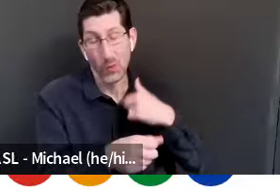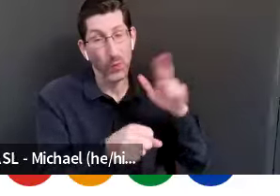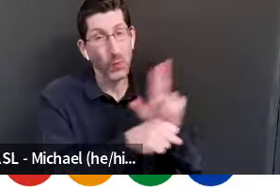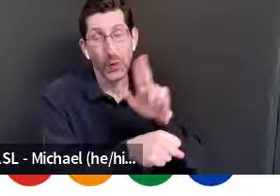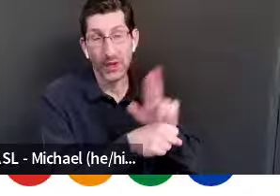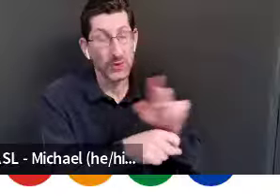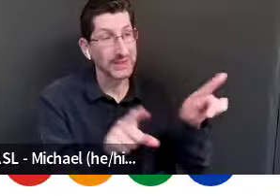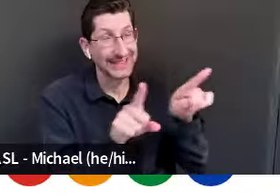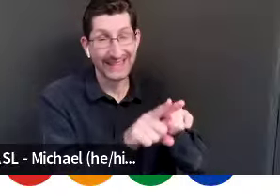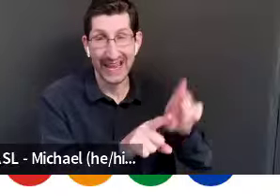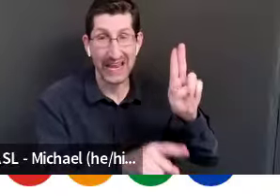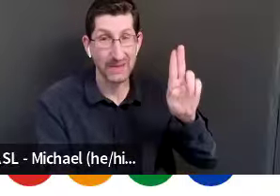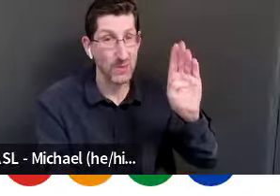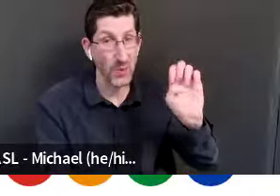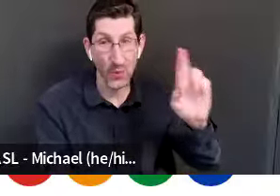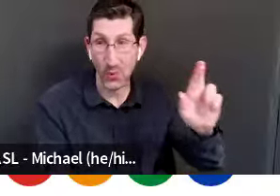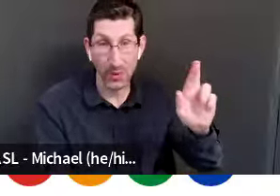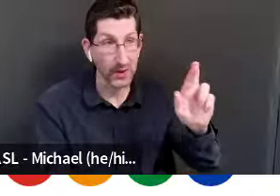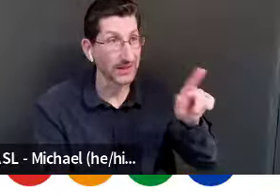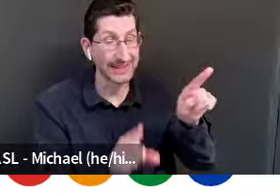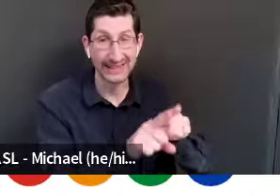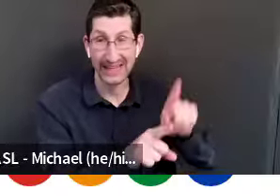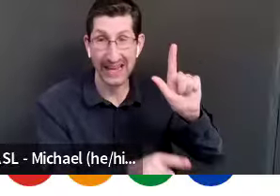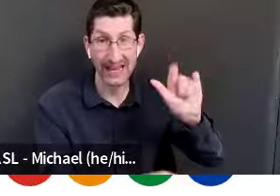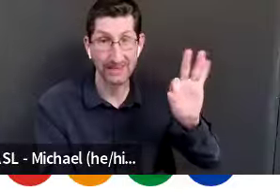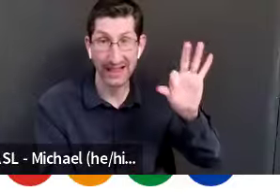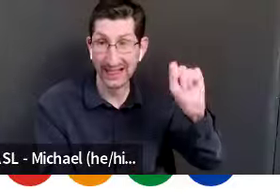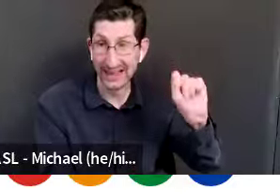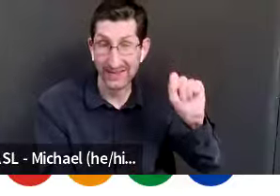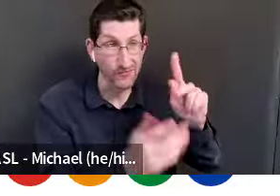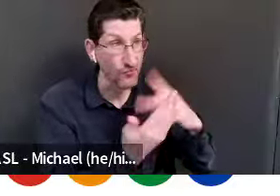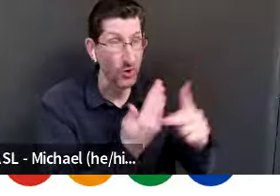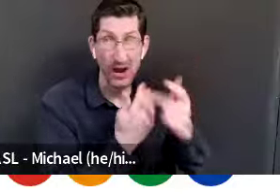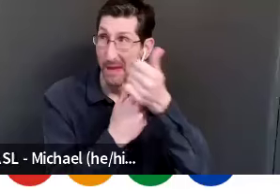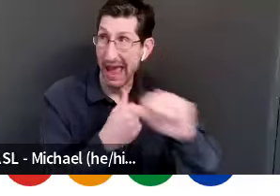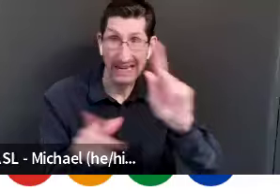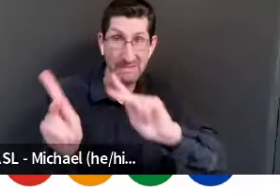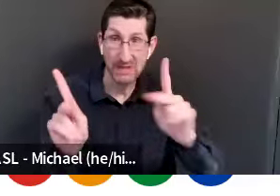YES, AT THE END OF THE DAY, THE RIDE FLEX, THE SAME UBER AND LYFT EXPERIENCE THAT ANYONE ELSE OUTSIDE OF THE RIDE FLEX PROGRAM